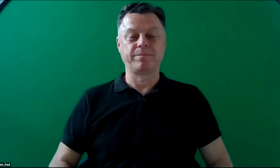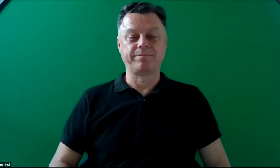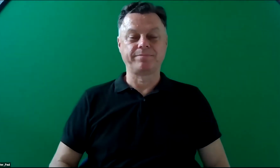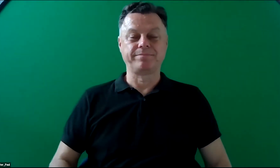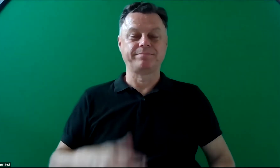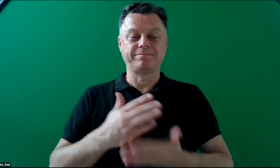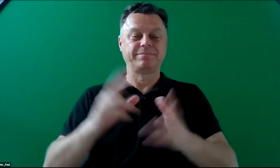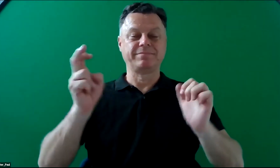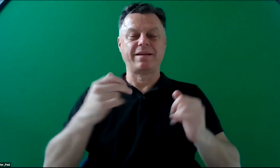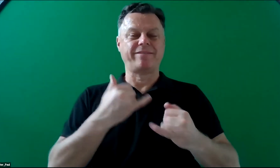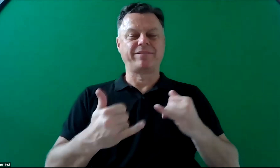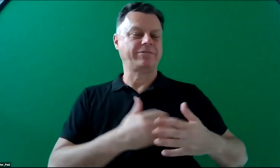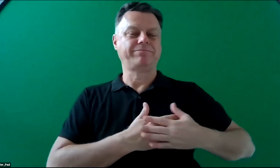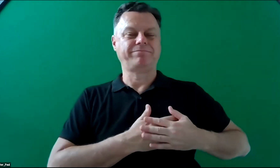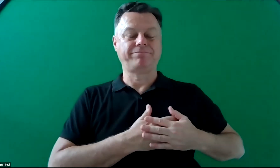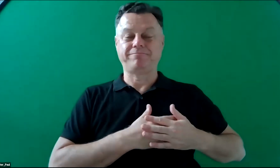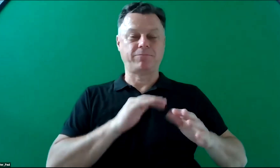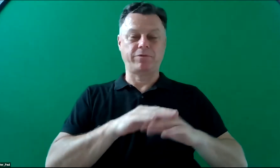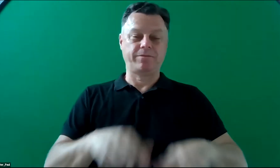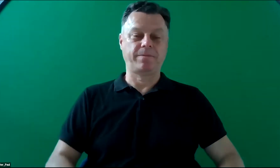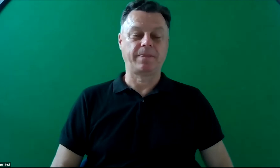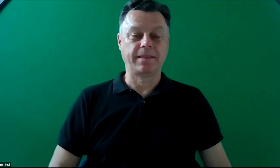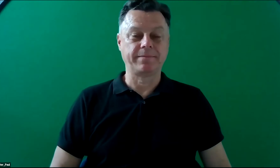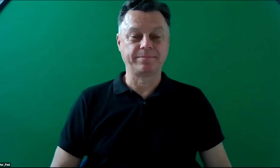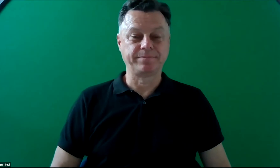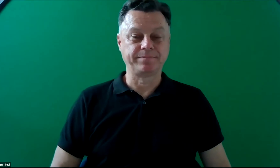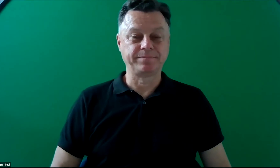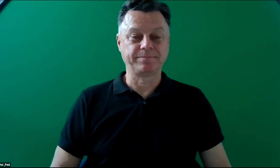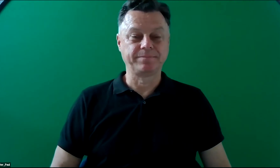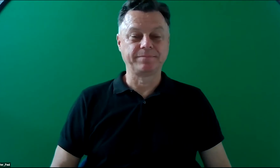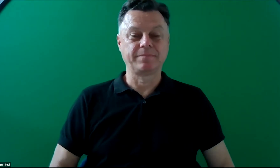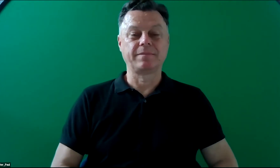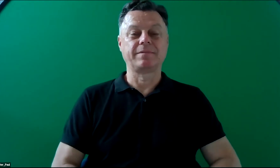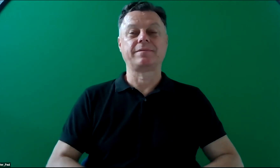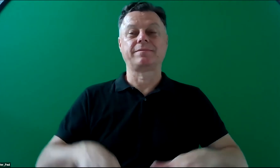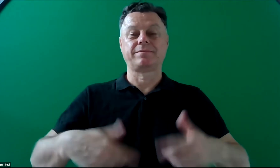incredibly passionate about. I've been very privileged at the University of Queensland